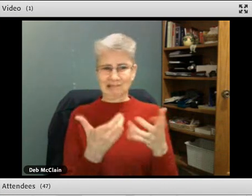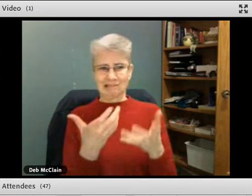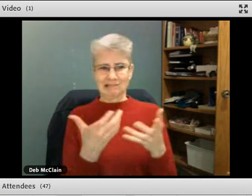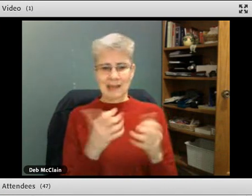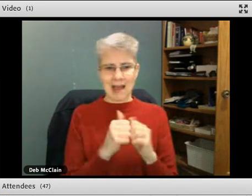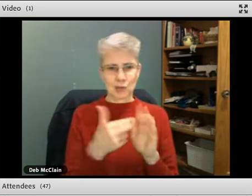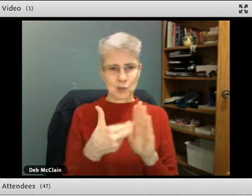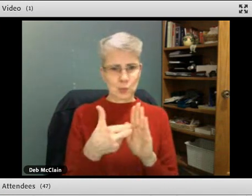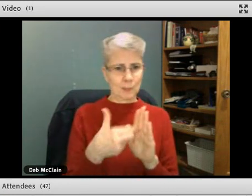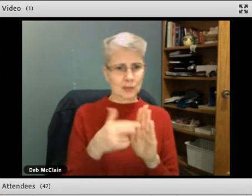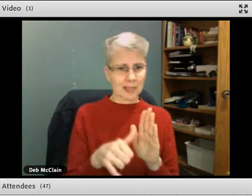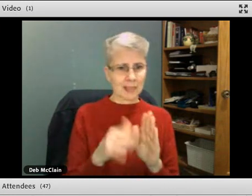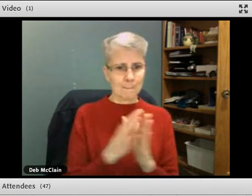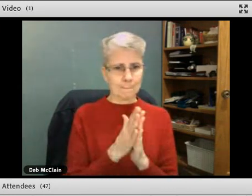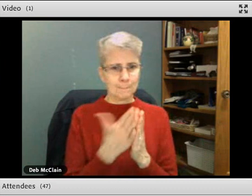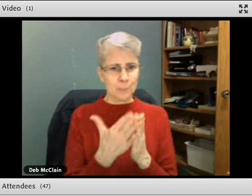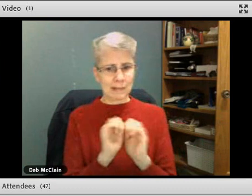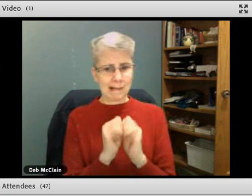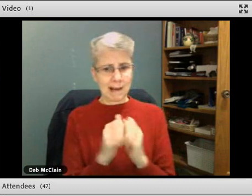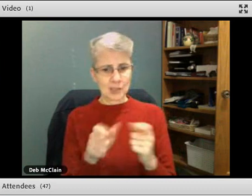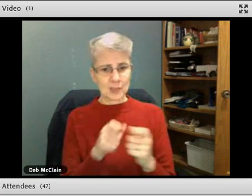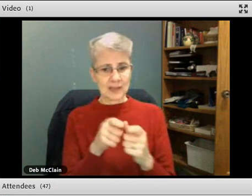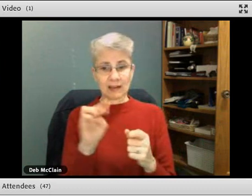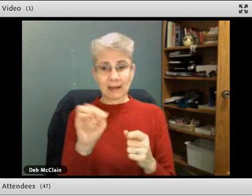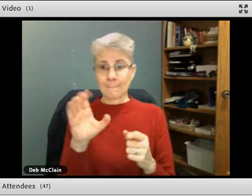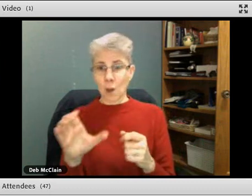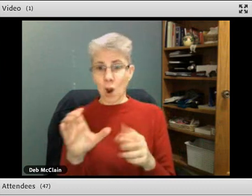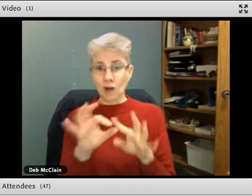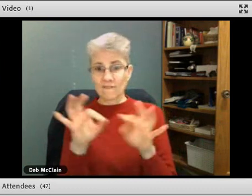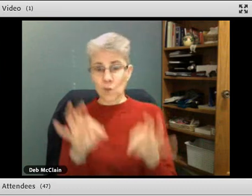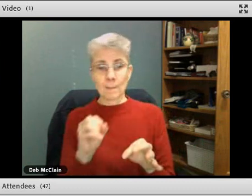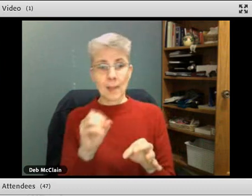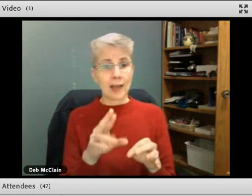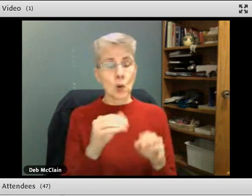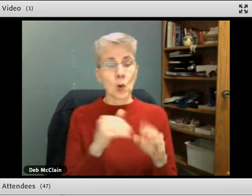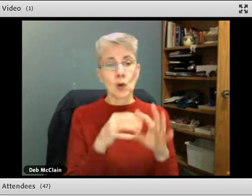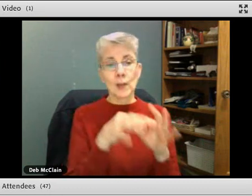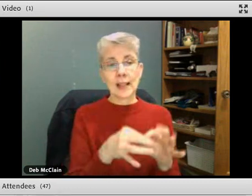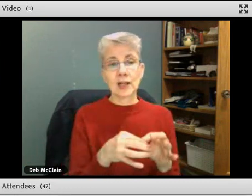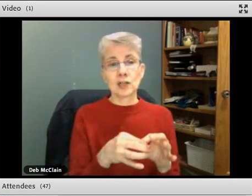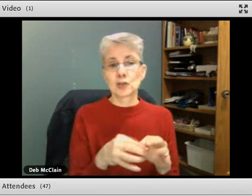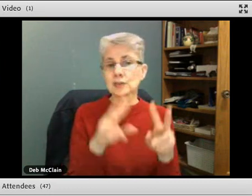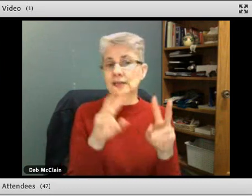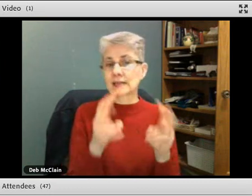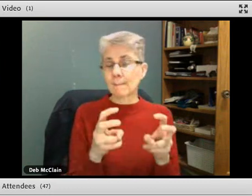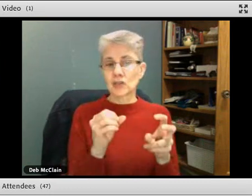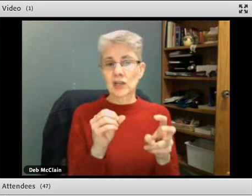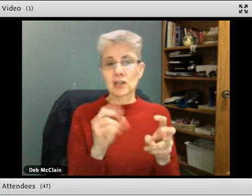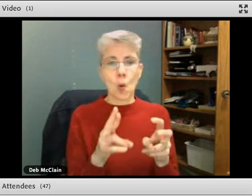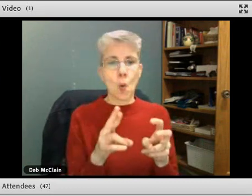or even just in terms of subject headings or call numbers, I might try to find a record